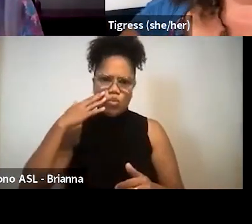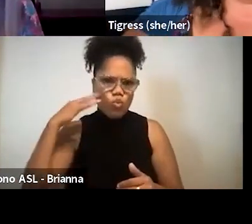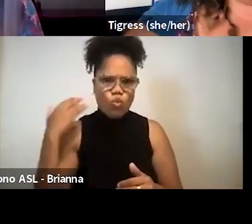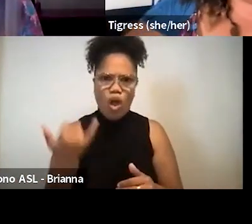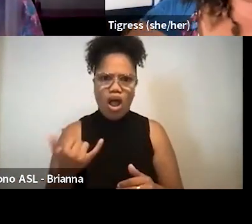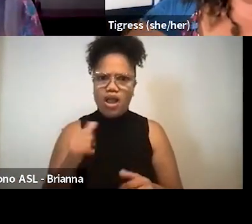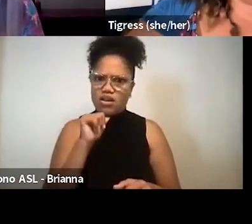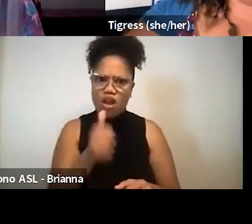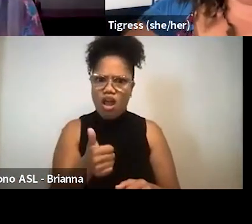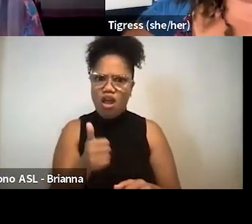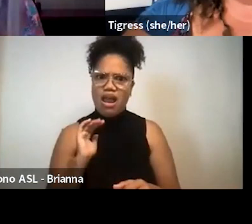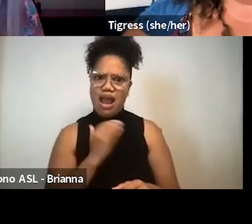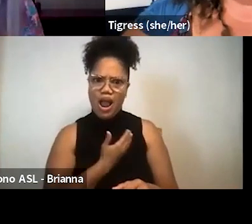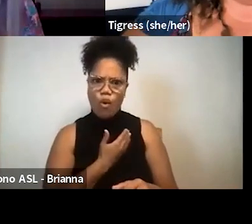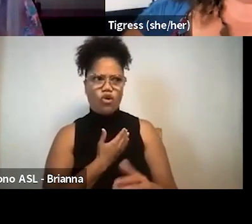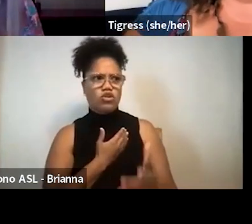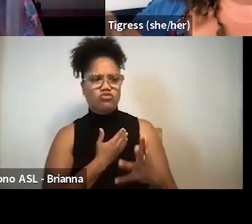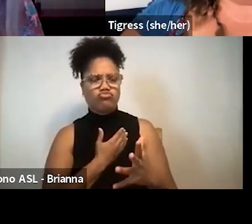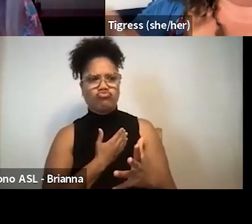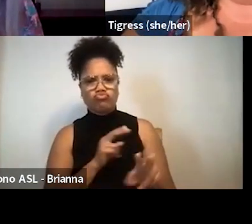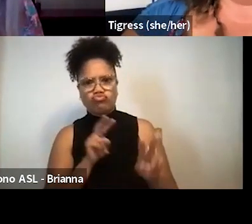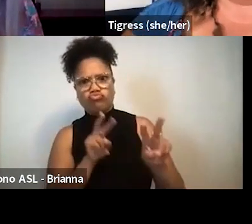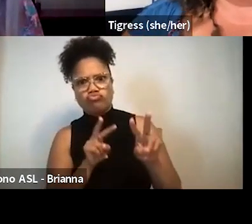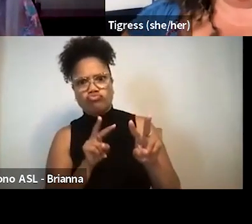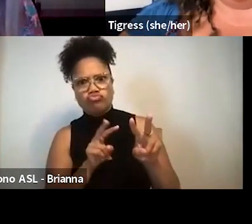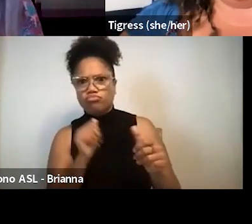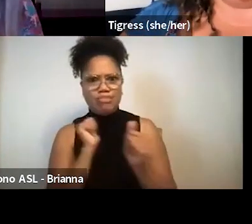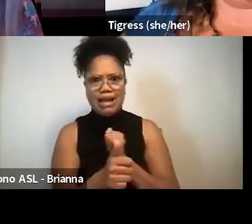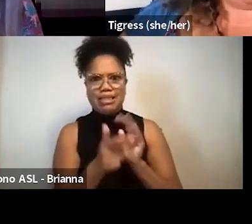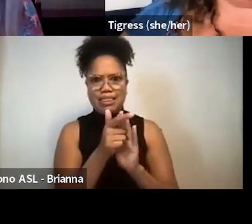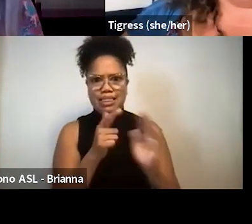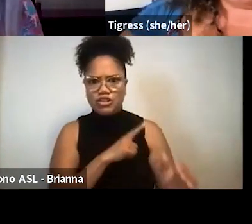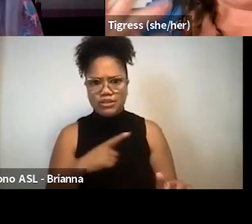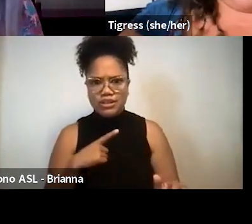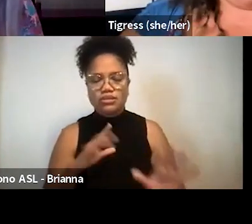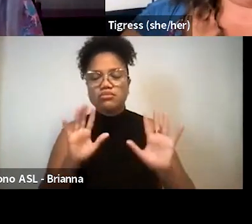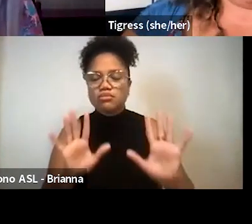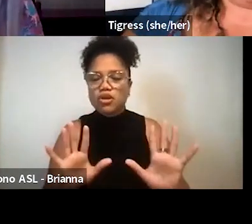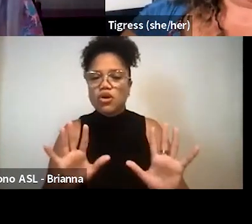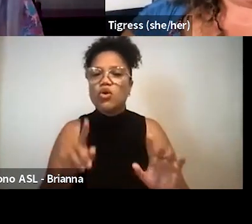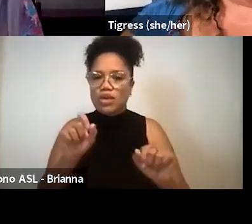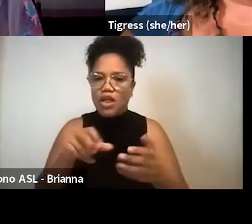not our ideal way of passing legislation in this session. But you can learn a lot from us about that in other places.